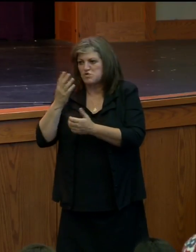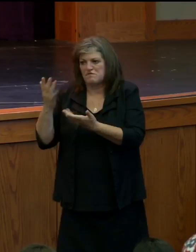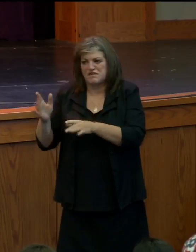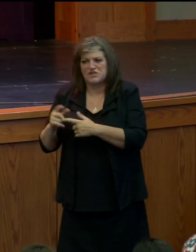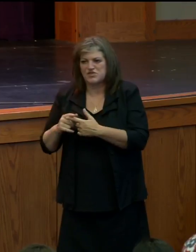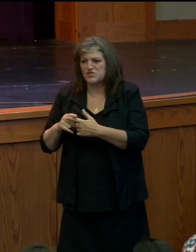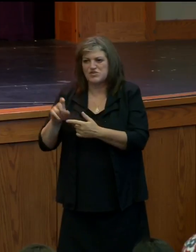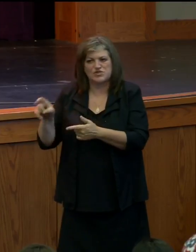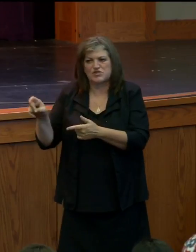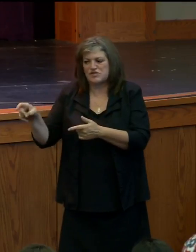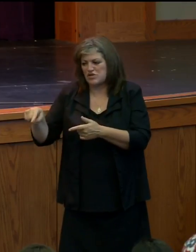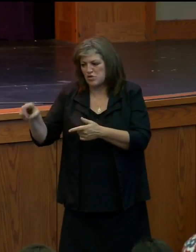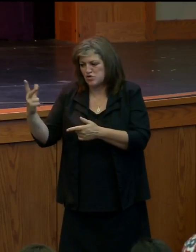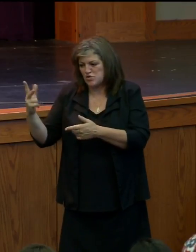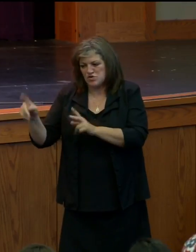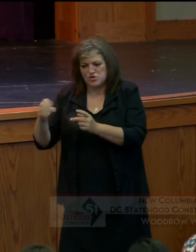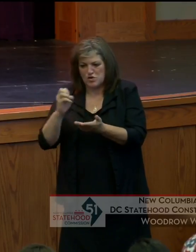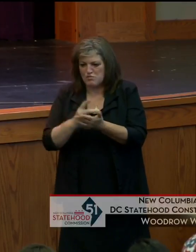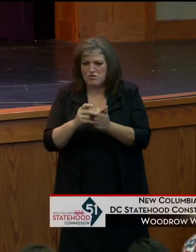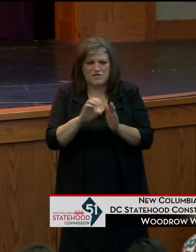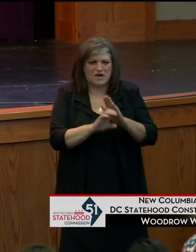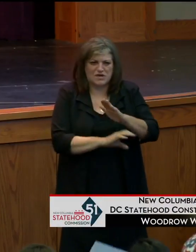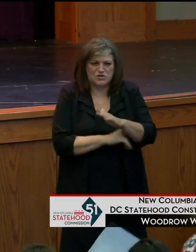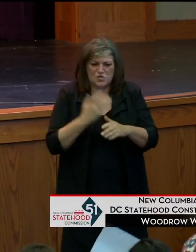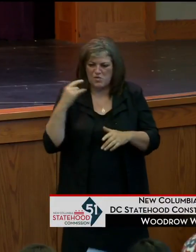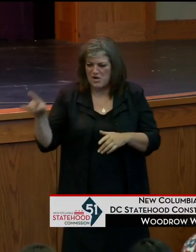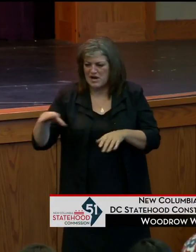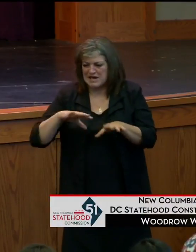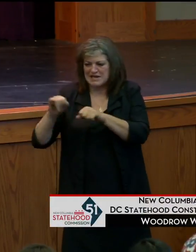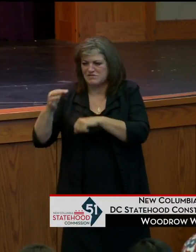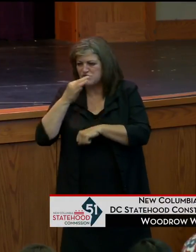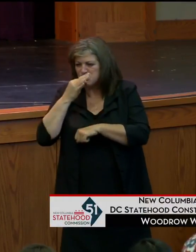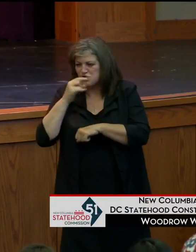APPROVING THE CONSTITUTION ONLY THE REFERENDUM TO HAVE US